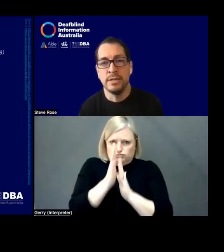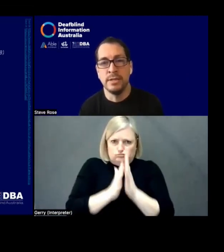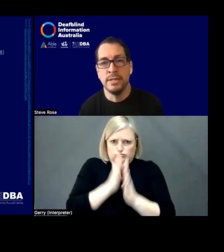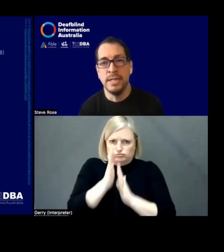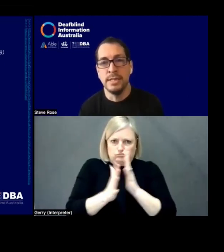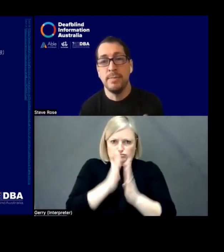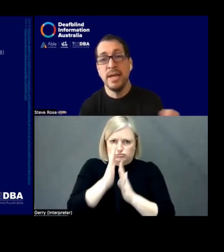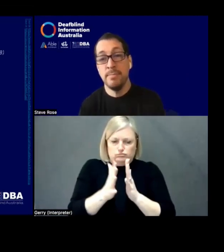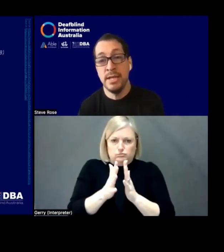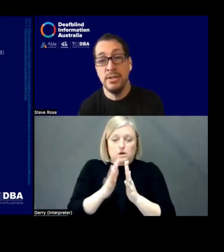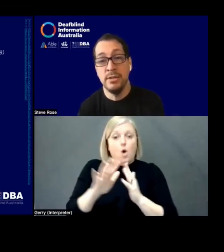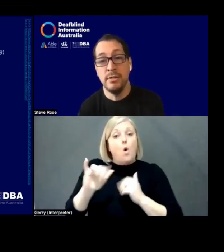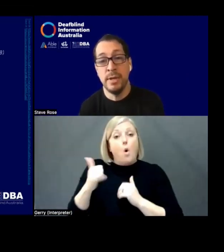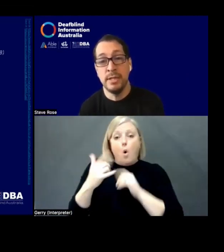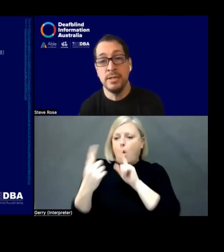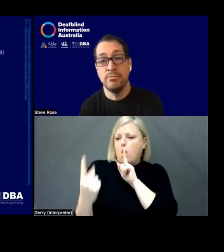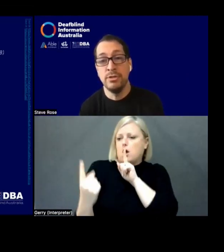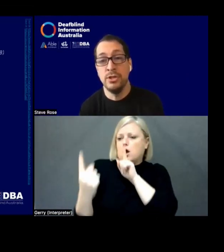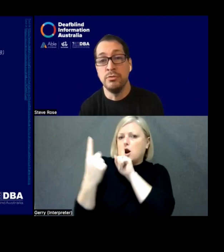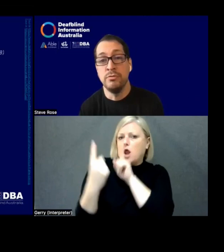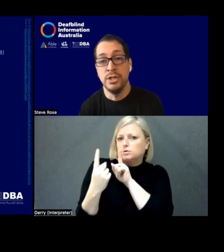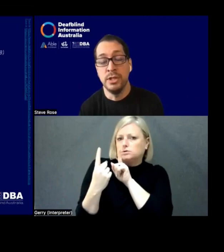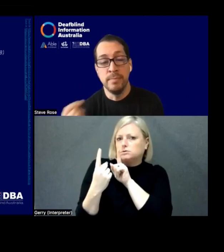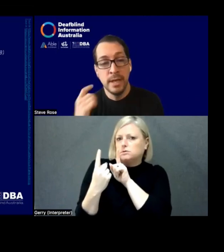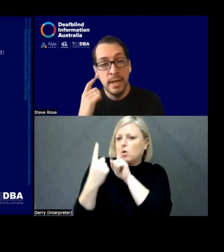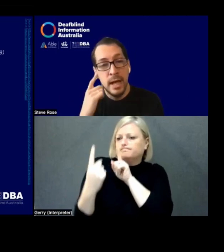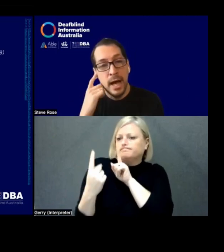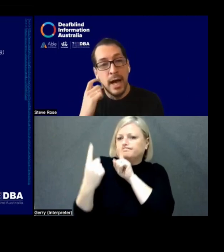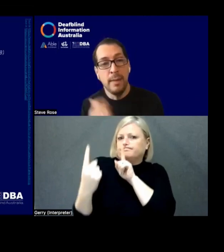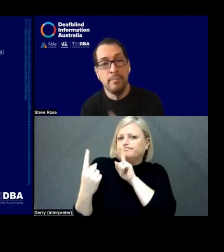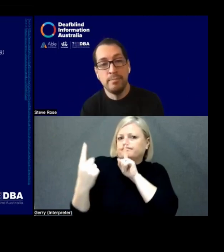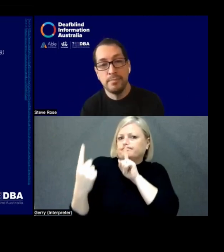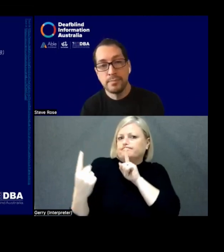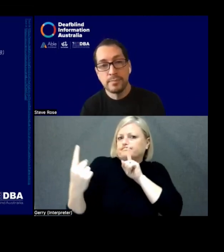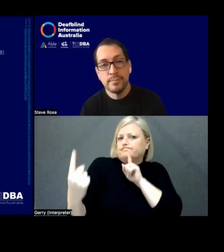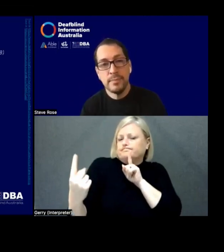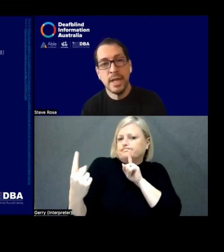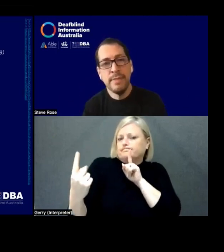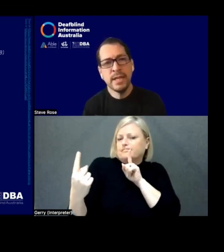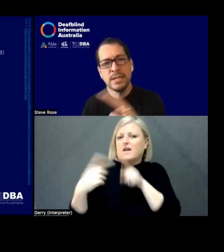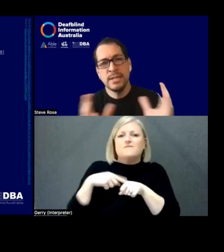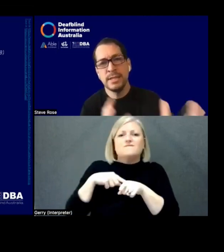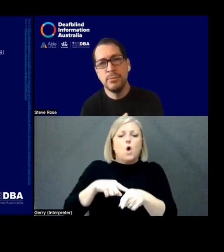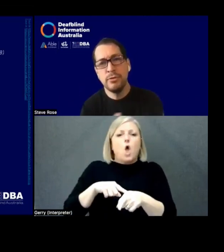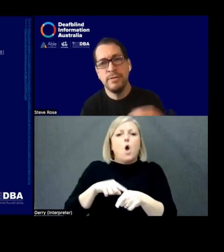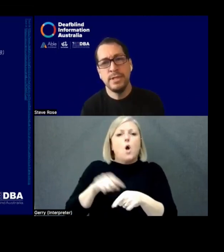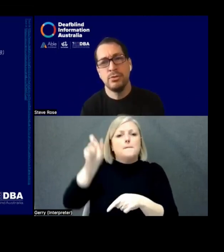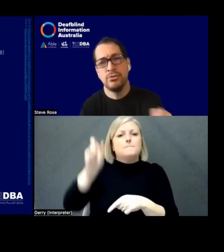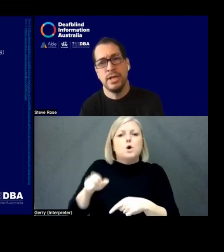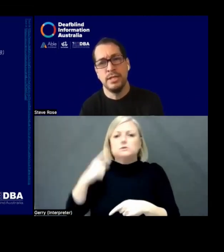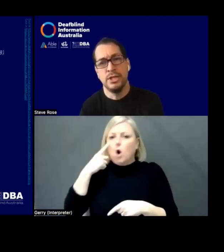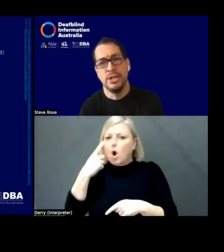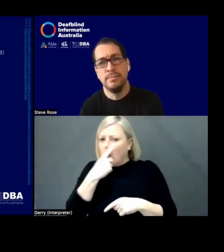So they're making the best use of the person's residual vision. A more physical transition,